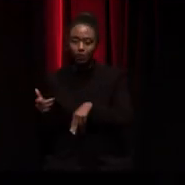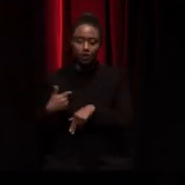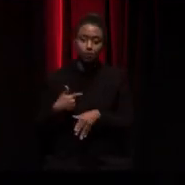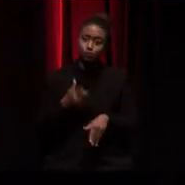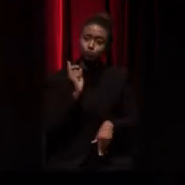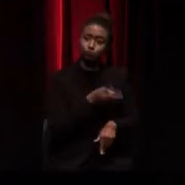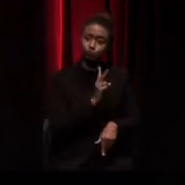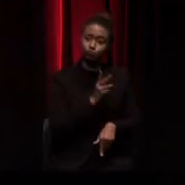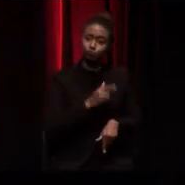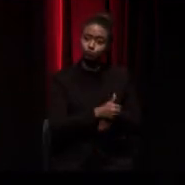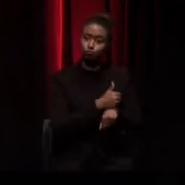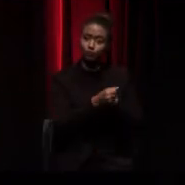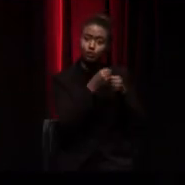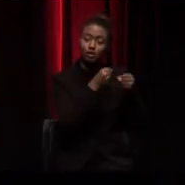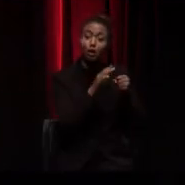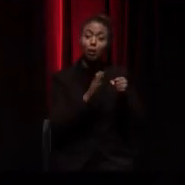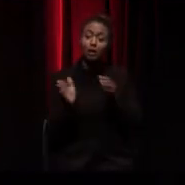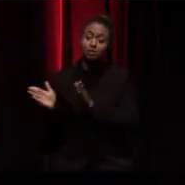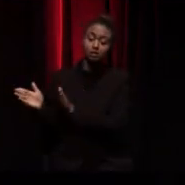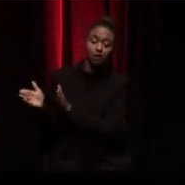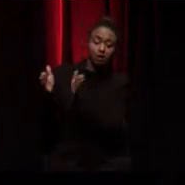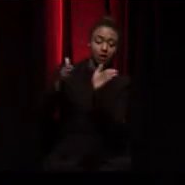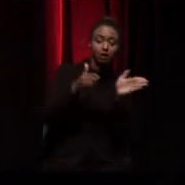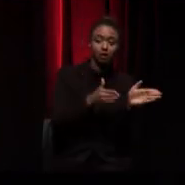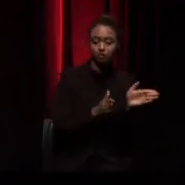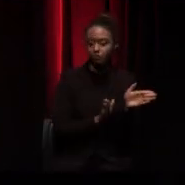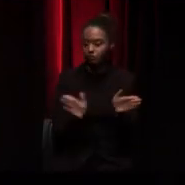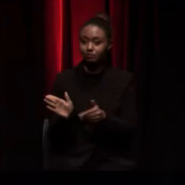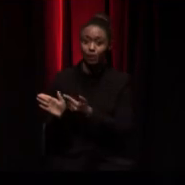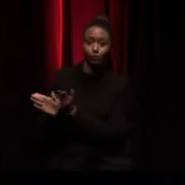It’s a different cut and a desire